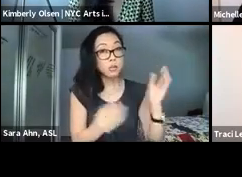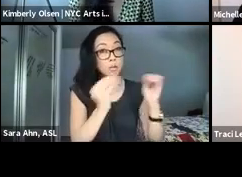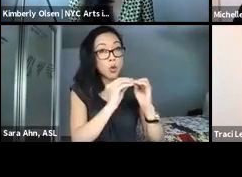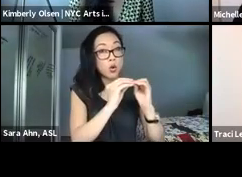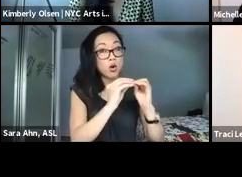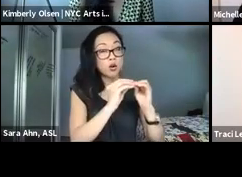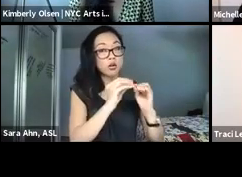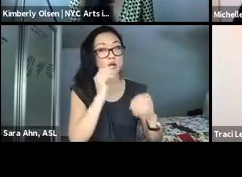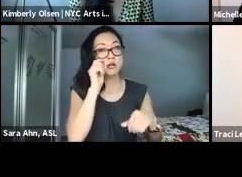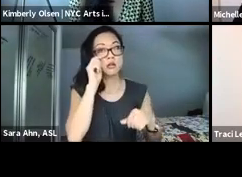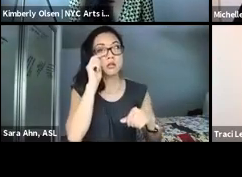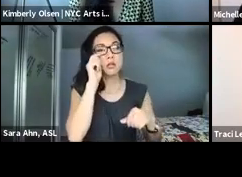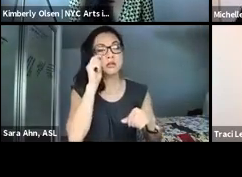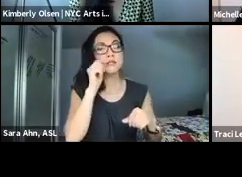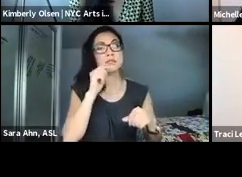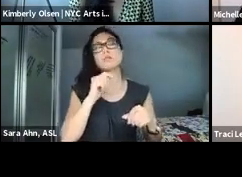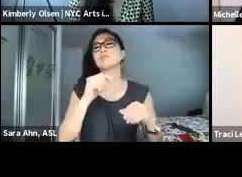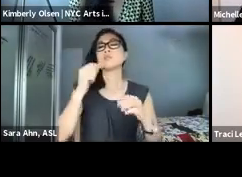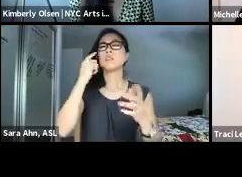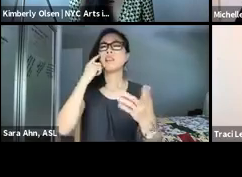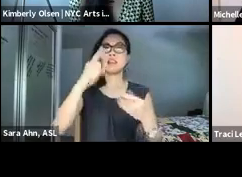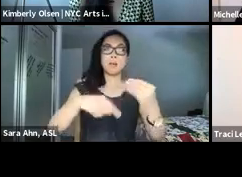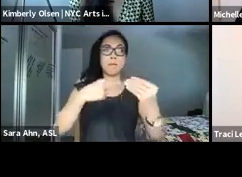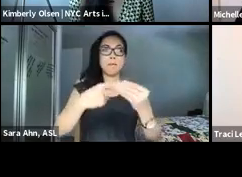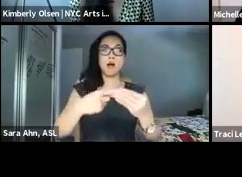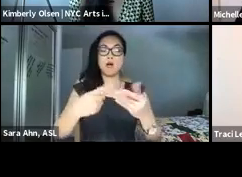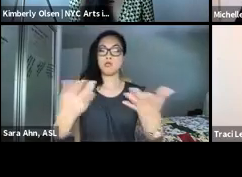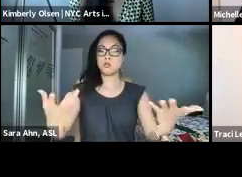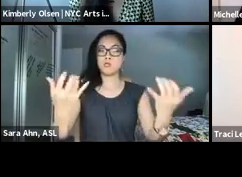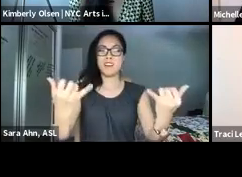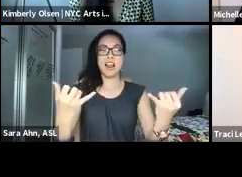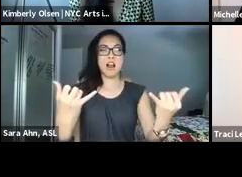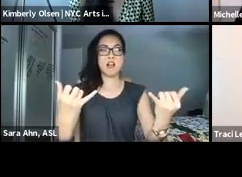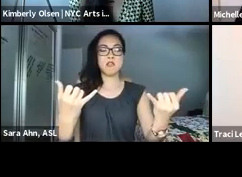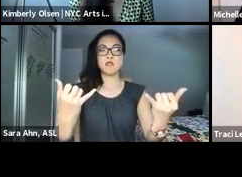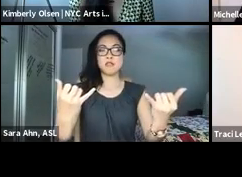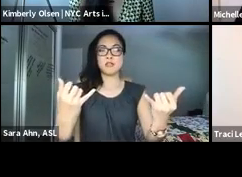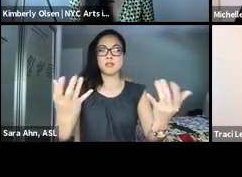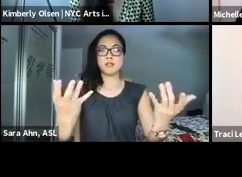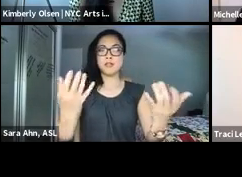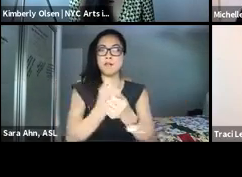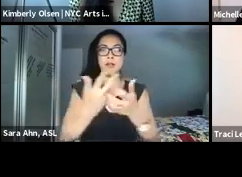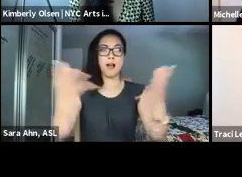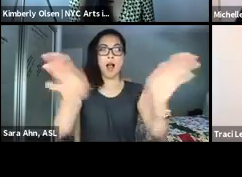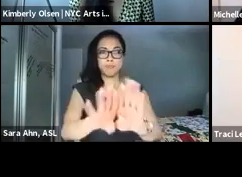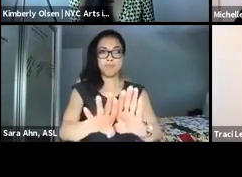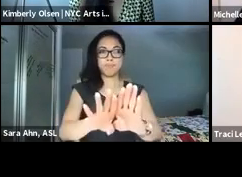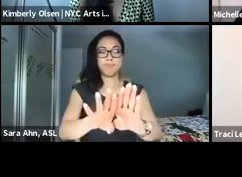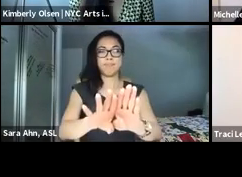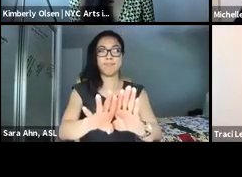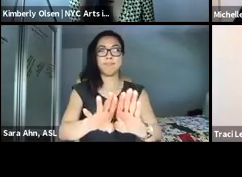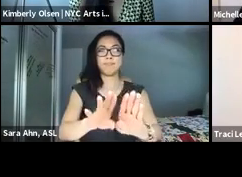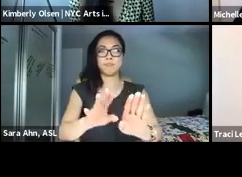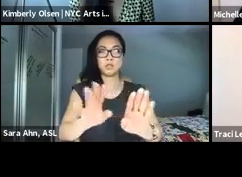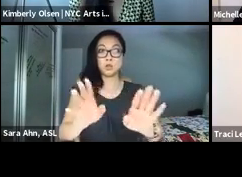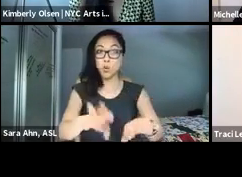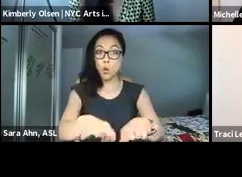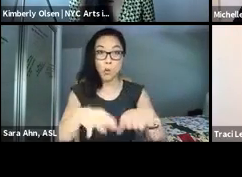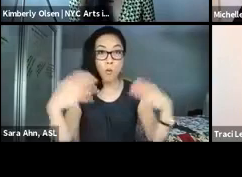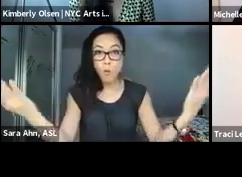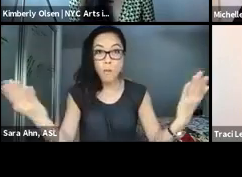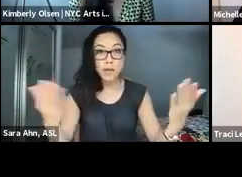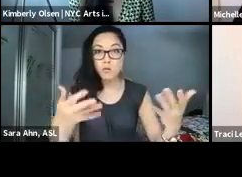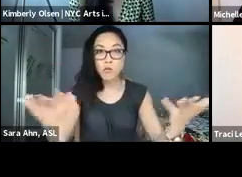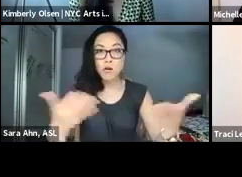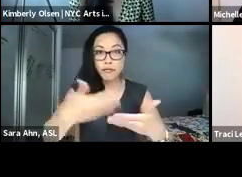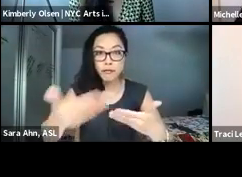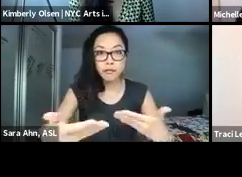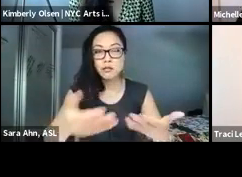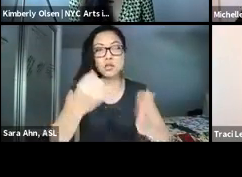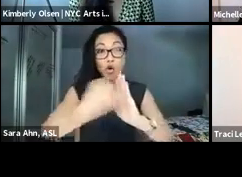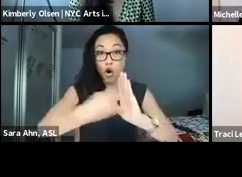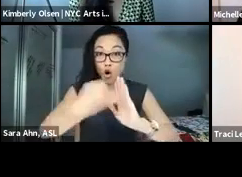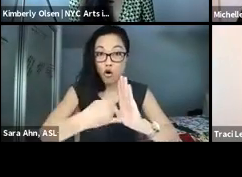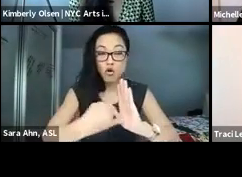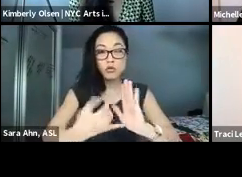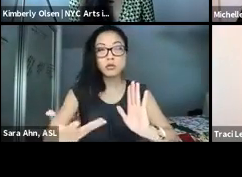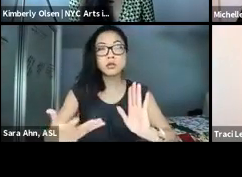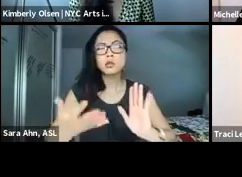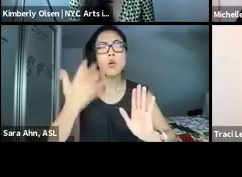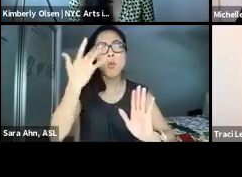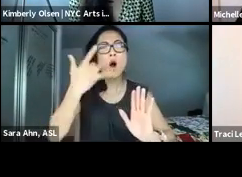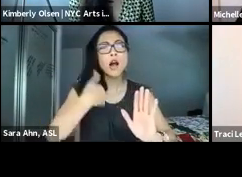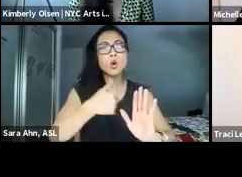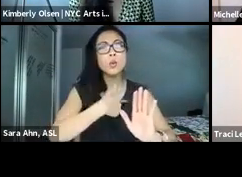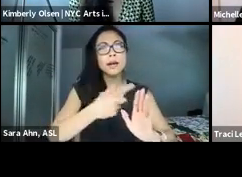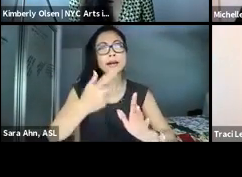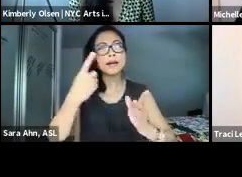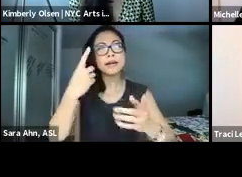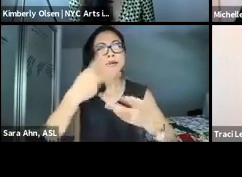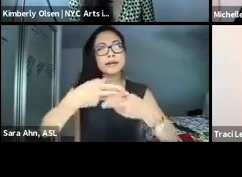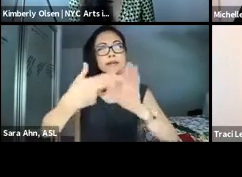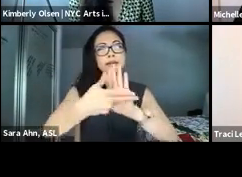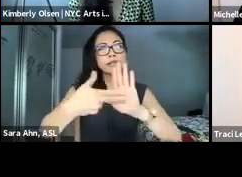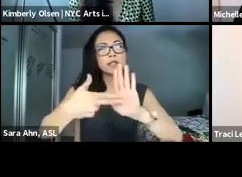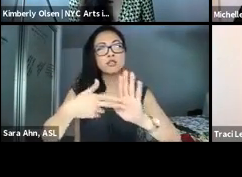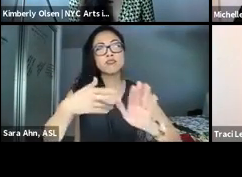one that we don't necessarily want to think about. You mean funding from the public sector,